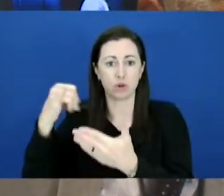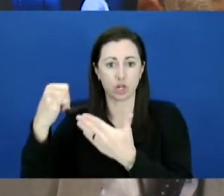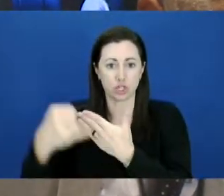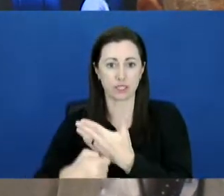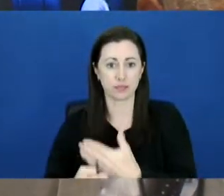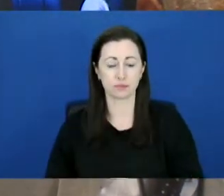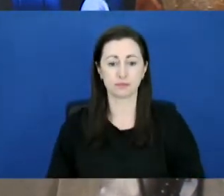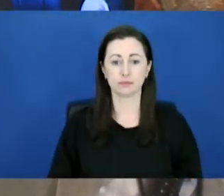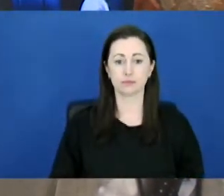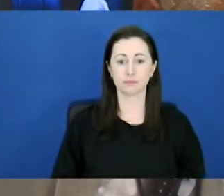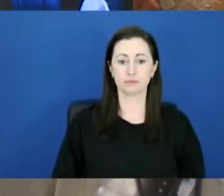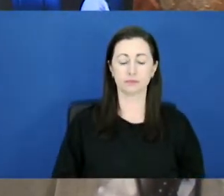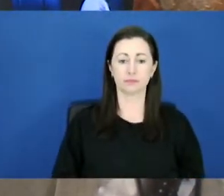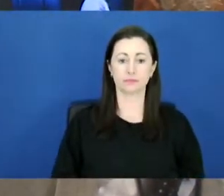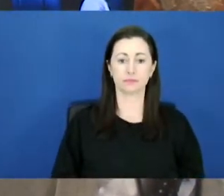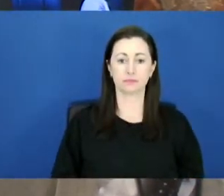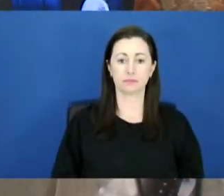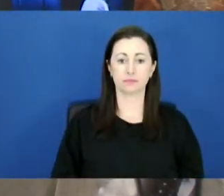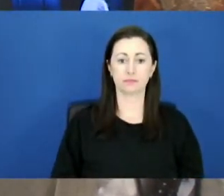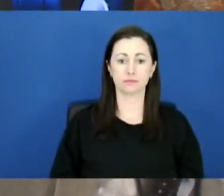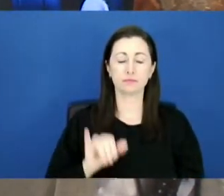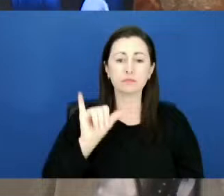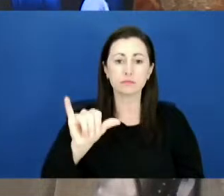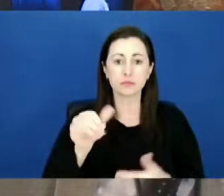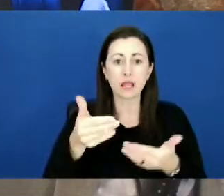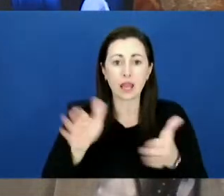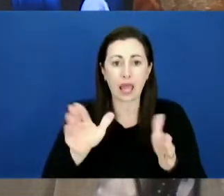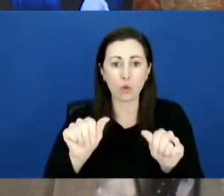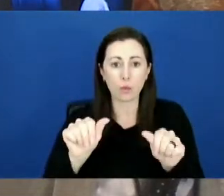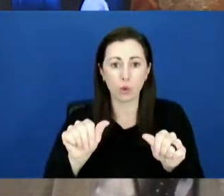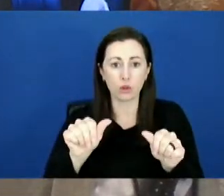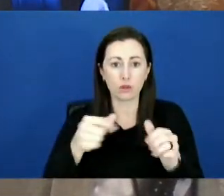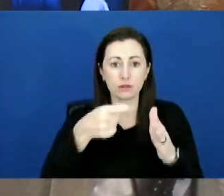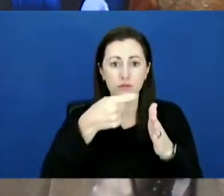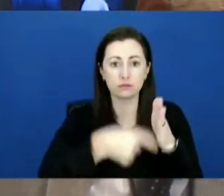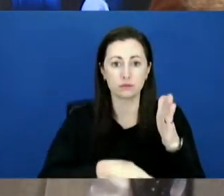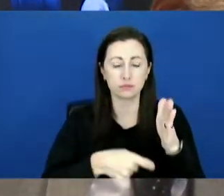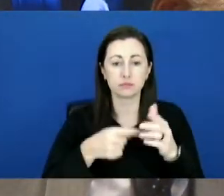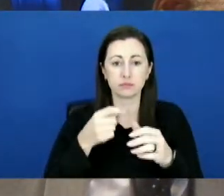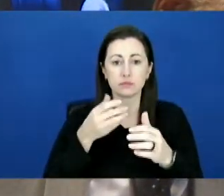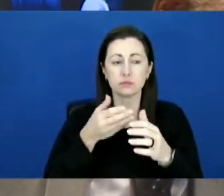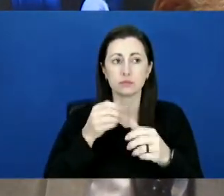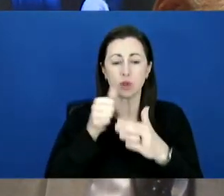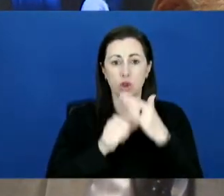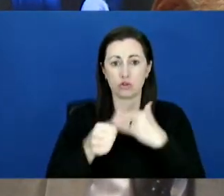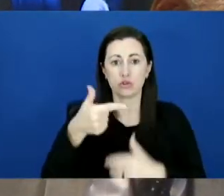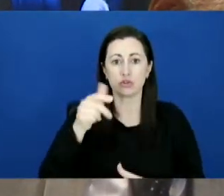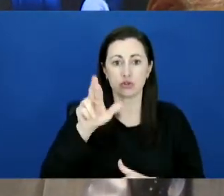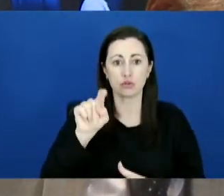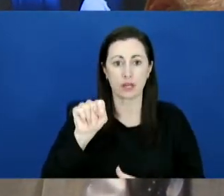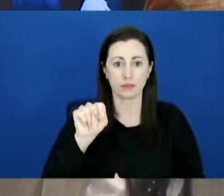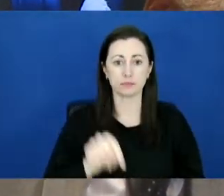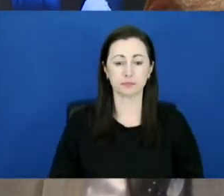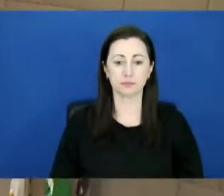EXPENSES, RELATED TO CIP